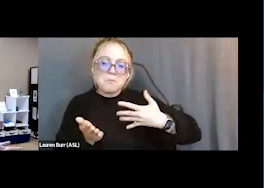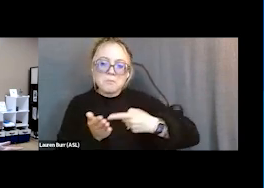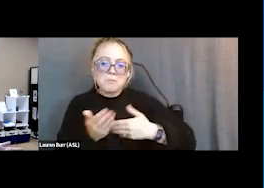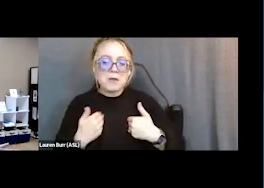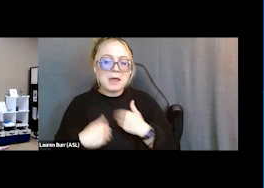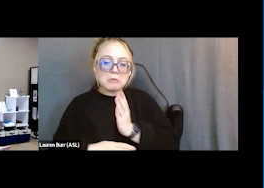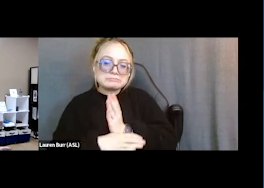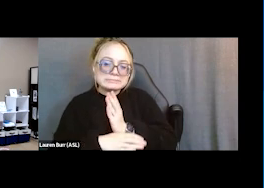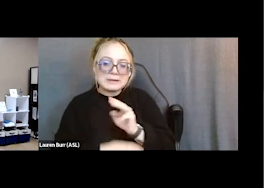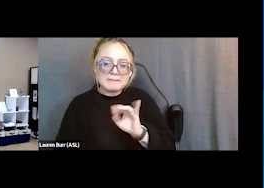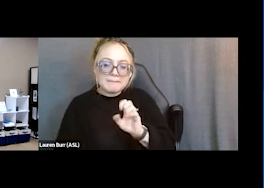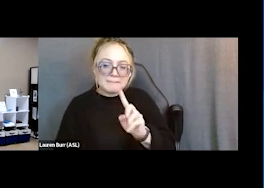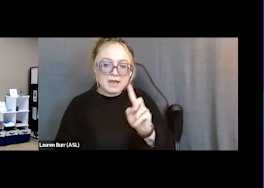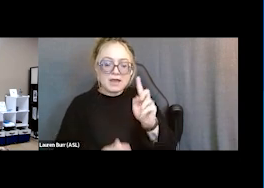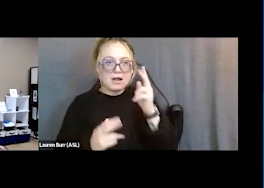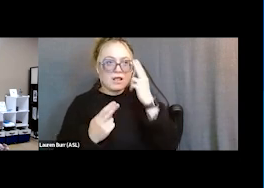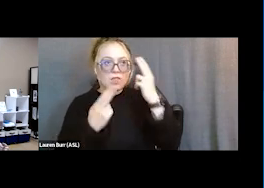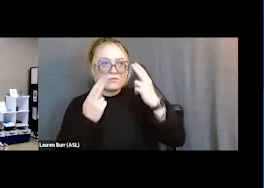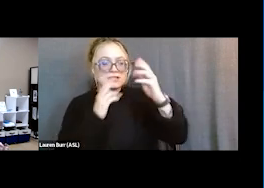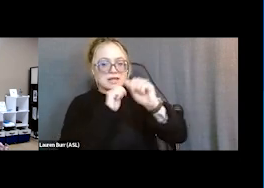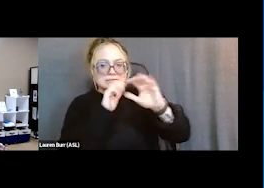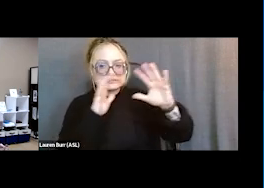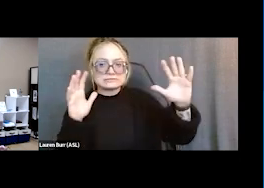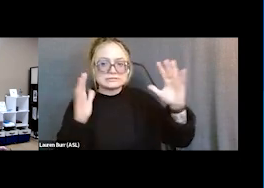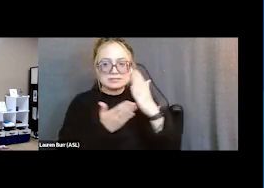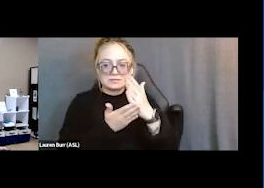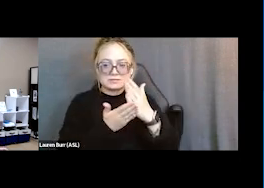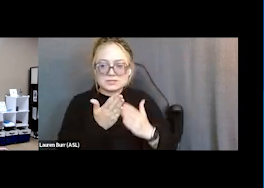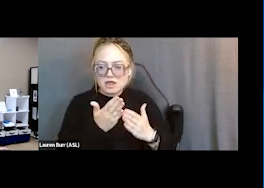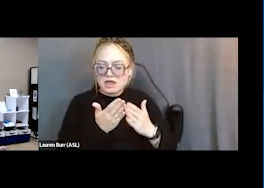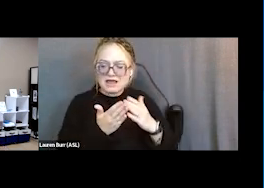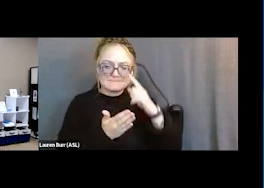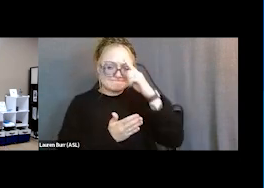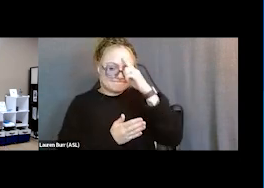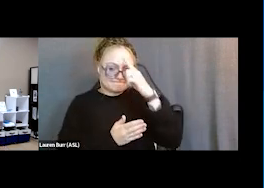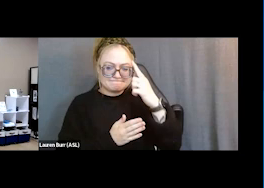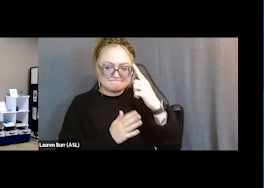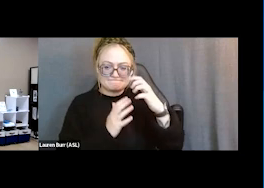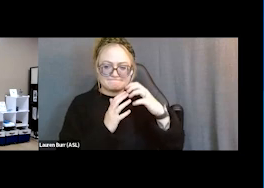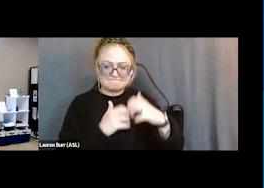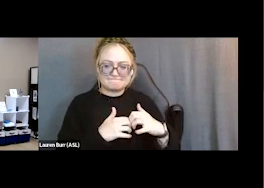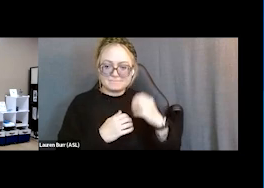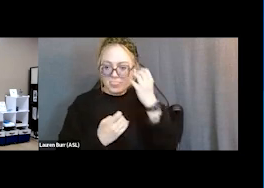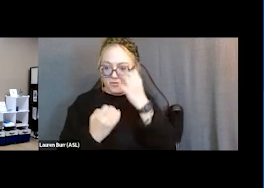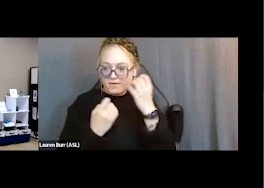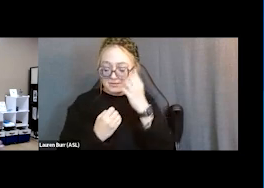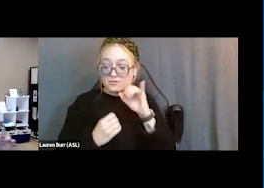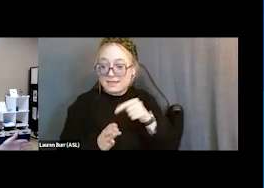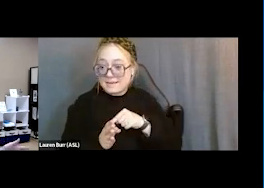like illusions, hallucinations, some delusional thoughts, right? And the main idea here is that the continuum